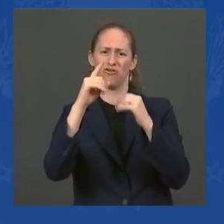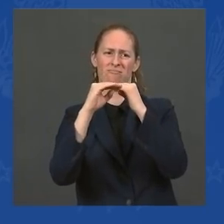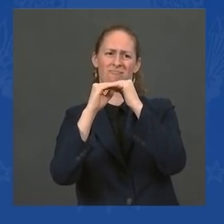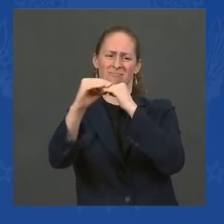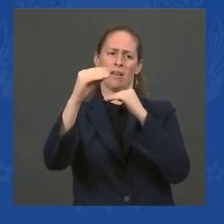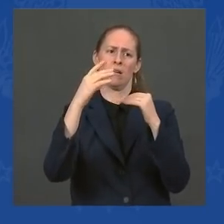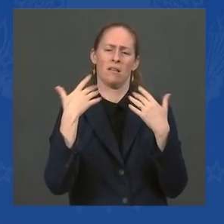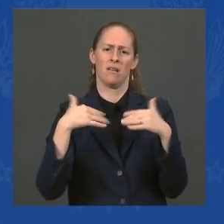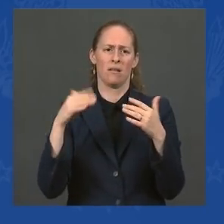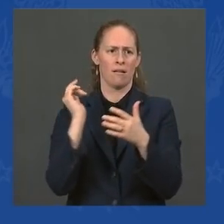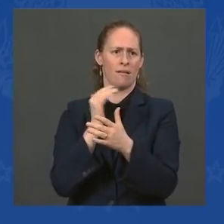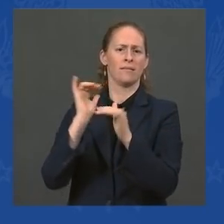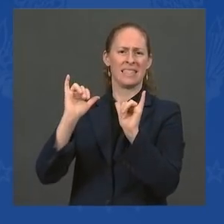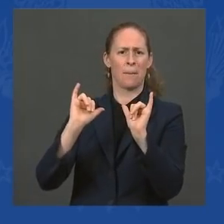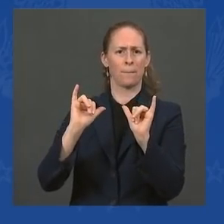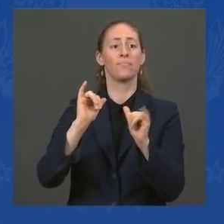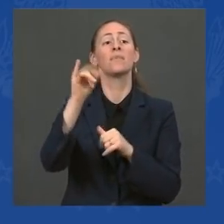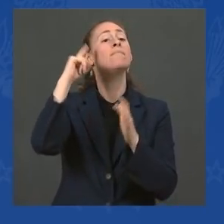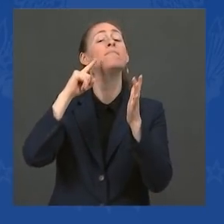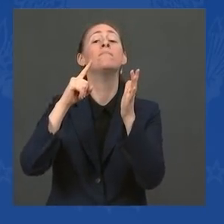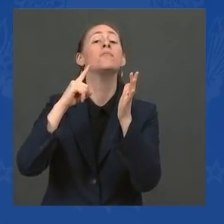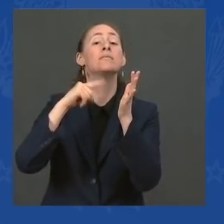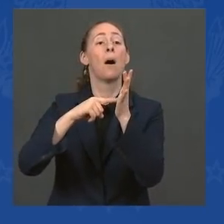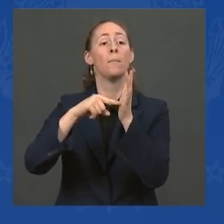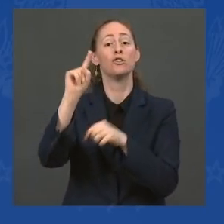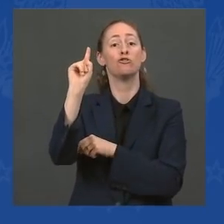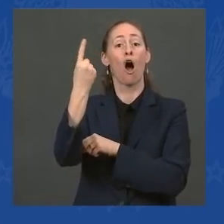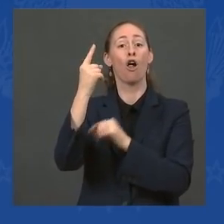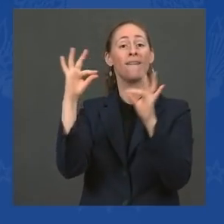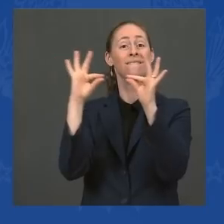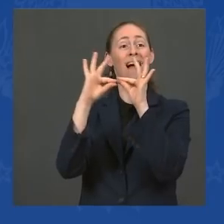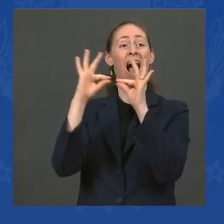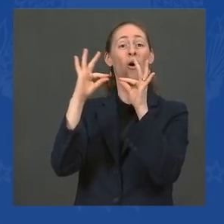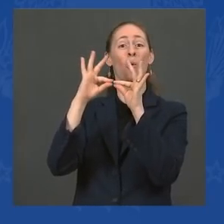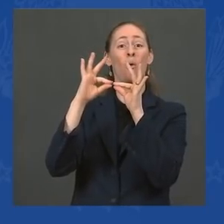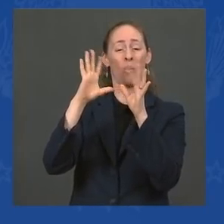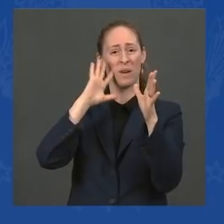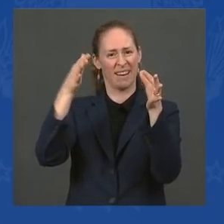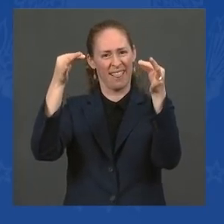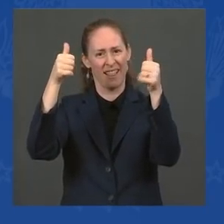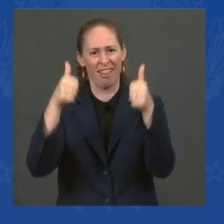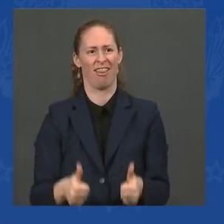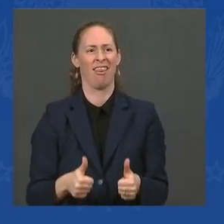as the world currency and the -- that the world relies on; downgrade America's credit rating;